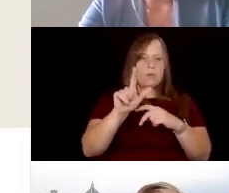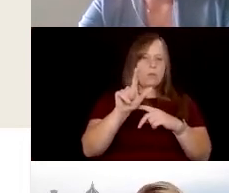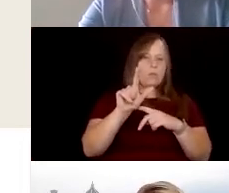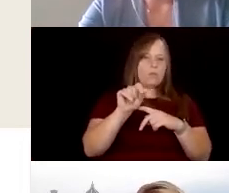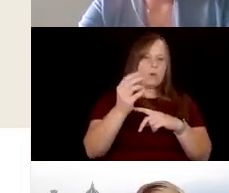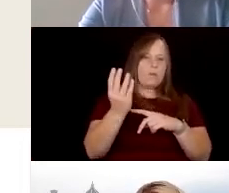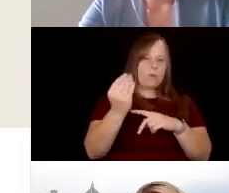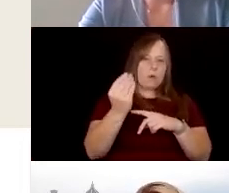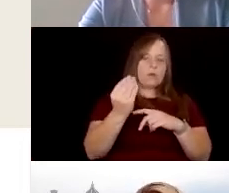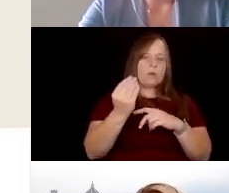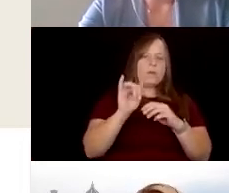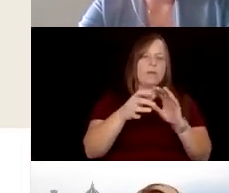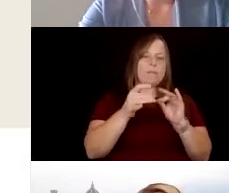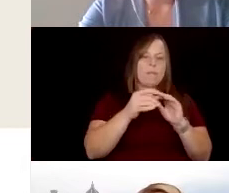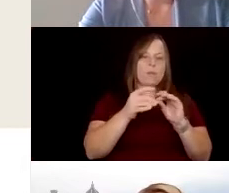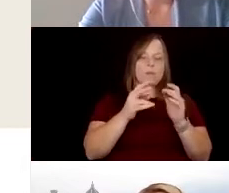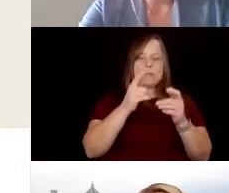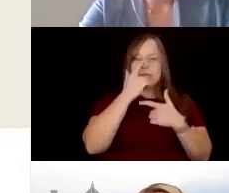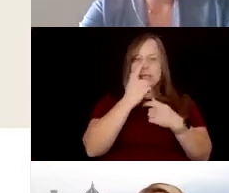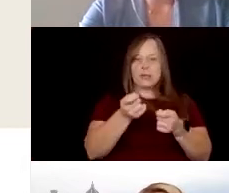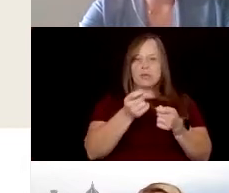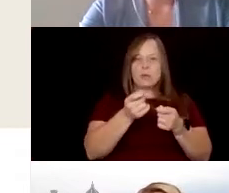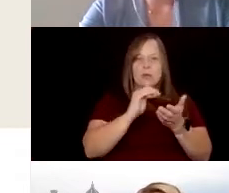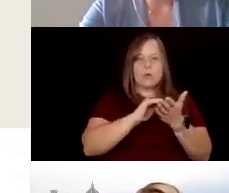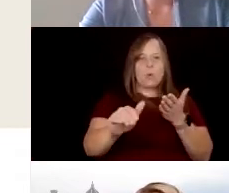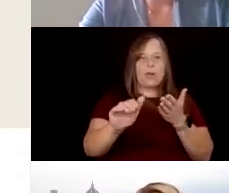And so what that did, which was interesting, is it waived the statute of limitations